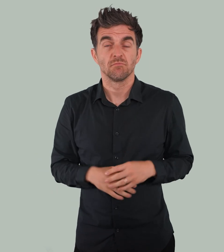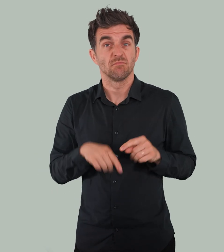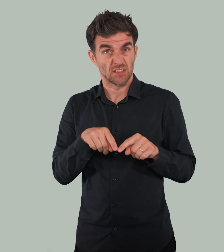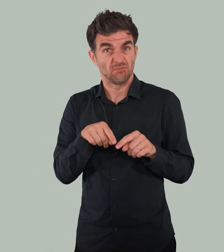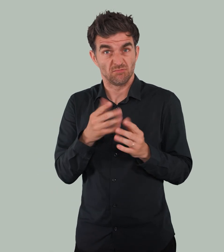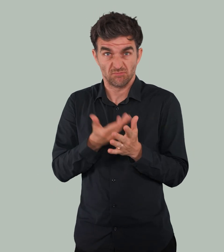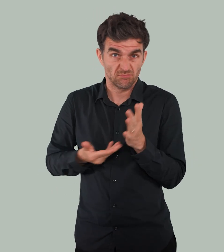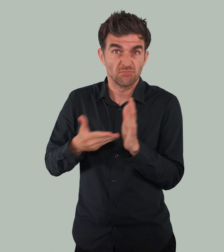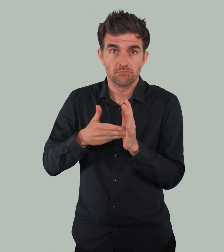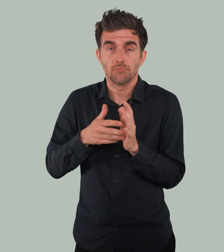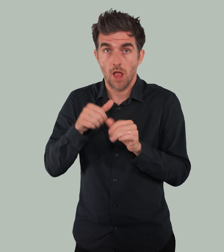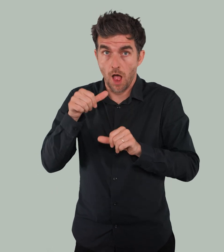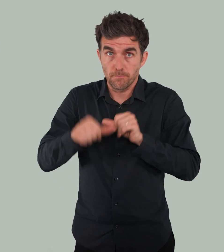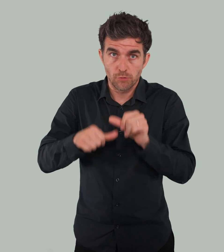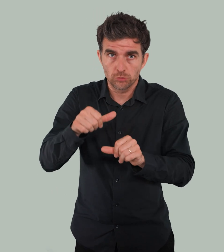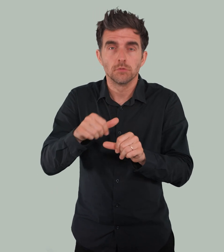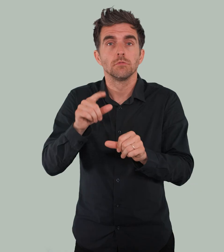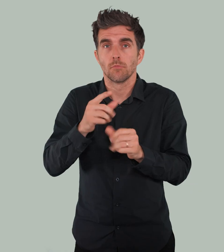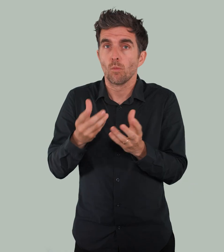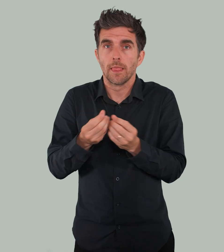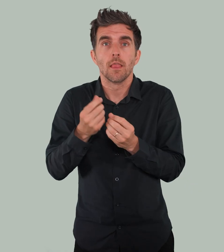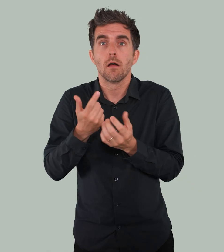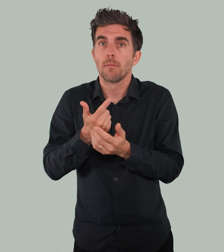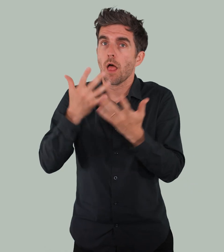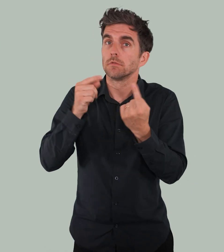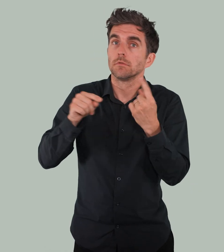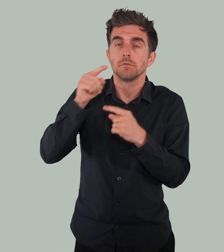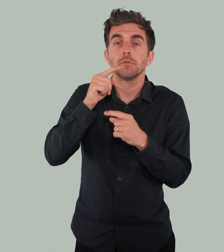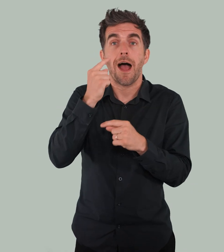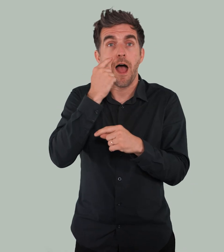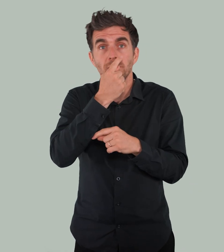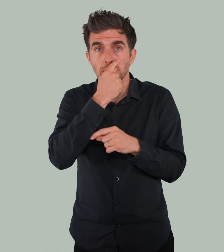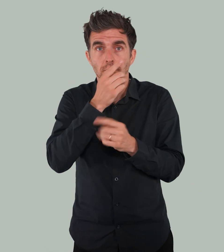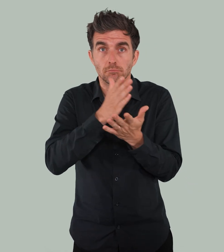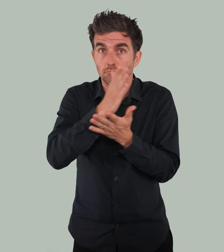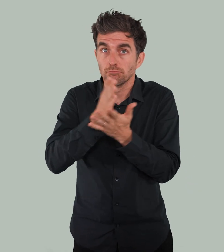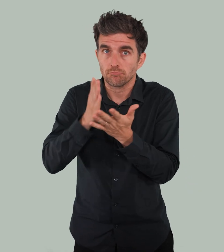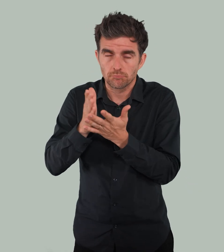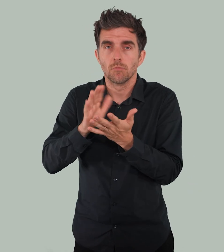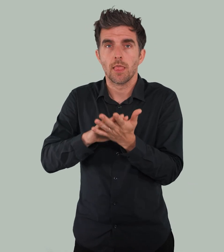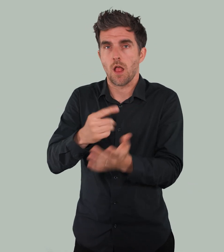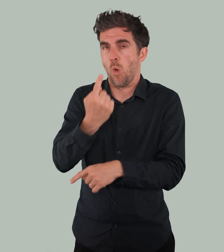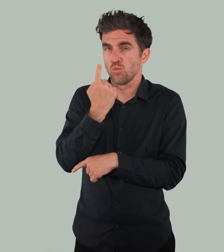13. This combined approach, integrating multiple evidence strands within a single